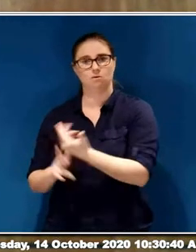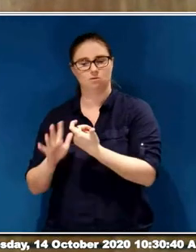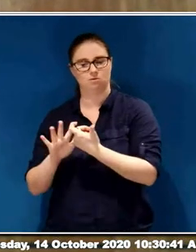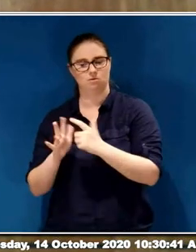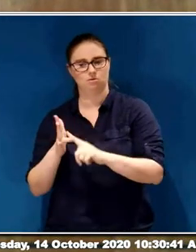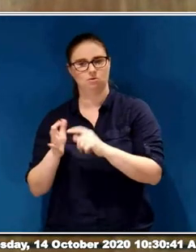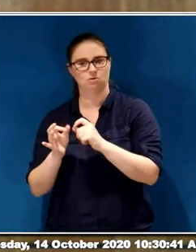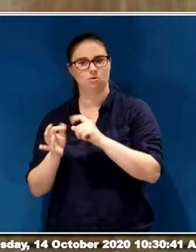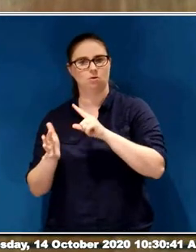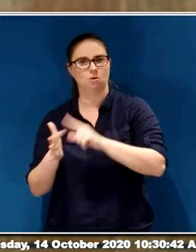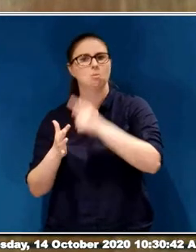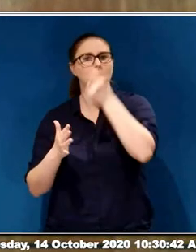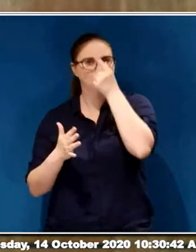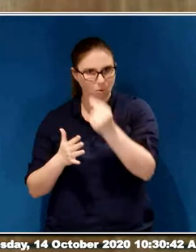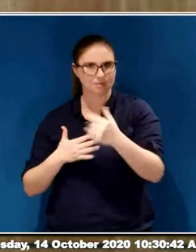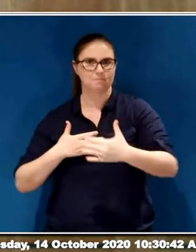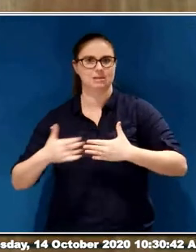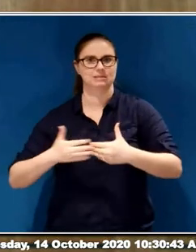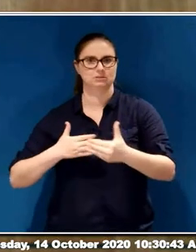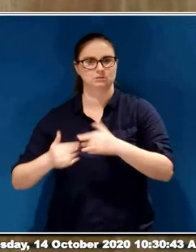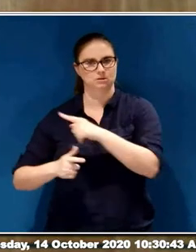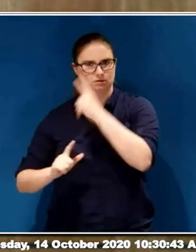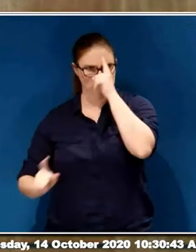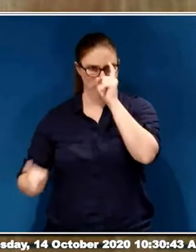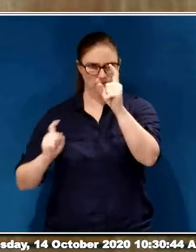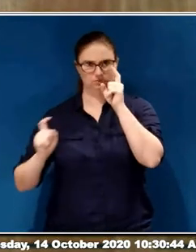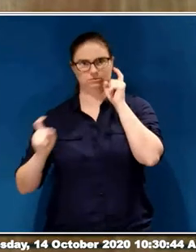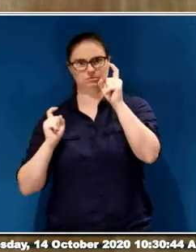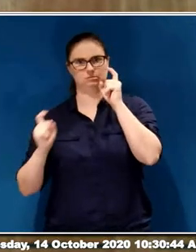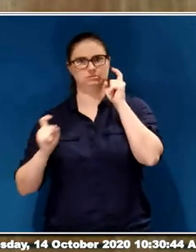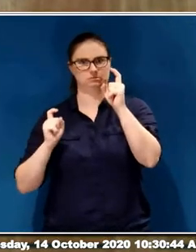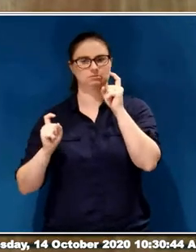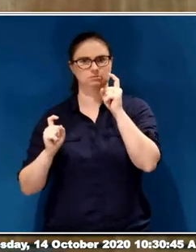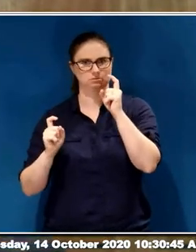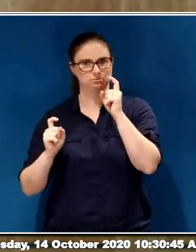whilst he continued to transition.